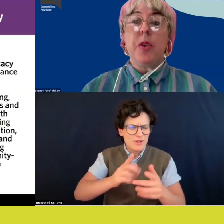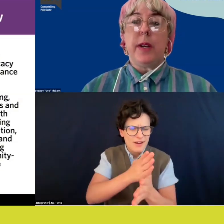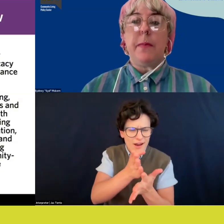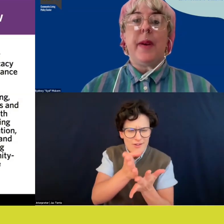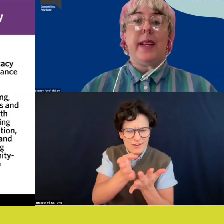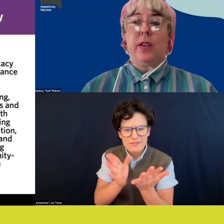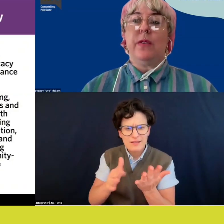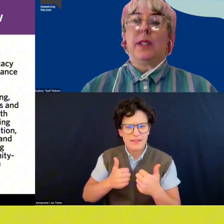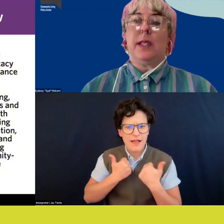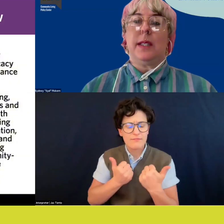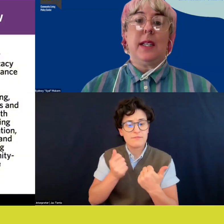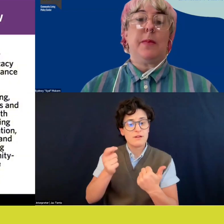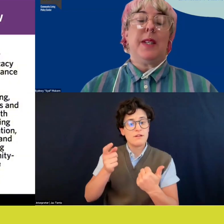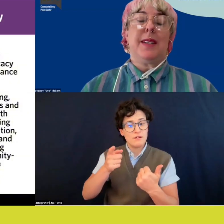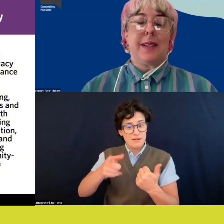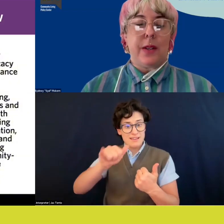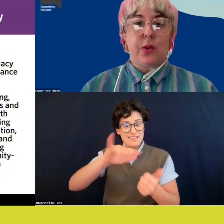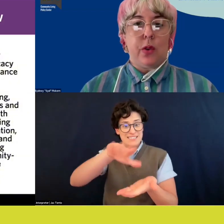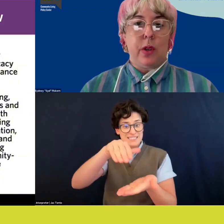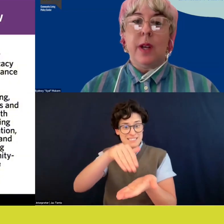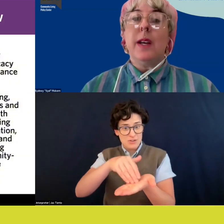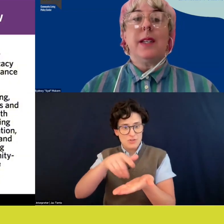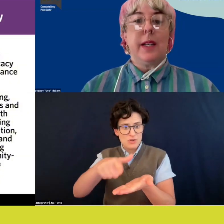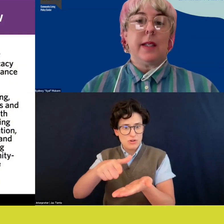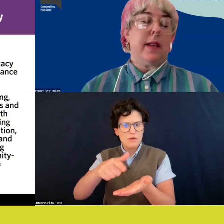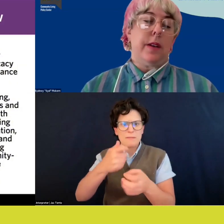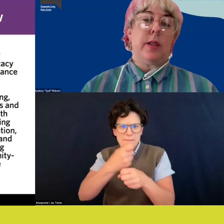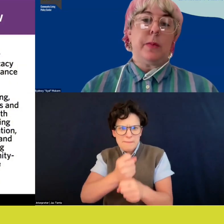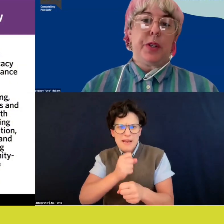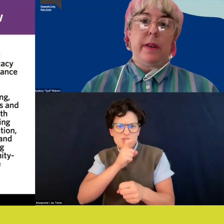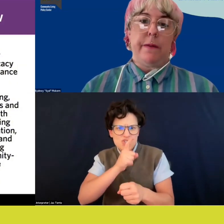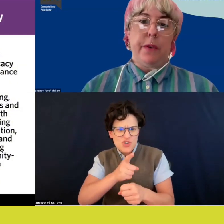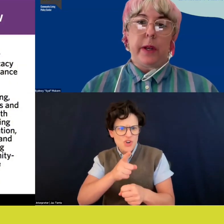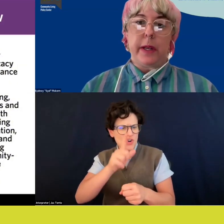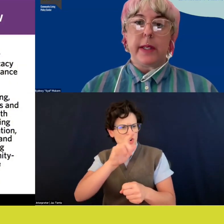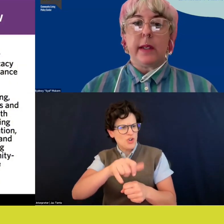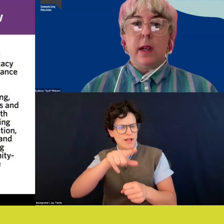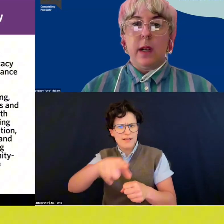community-based services has been central to the center's mission and focus.